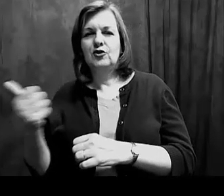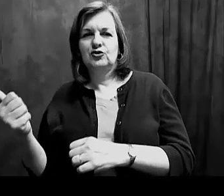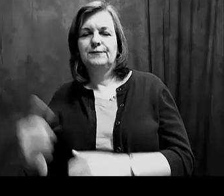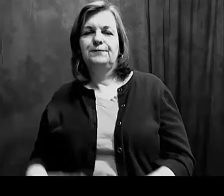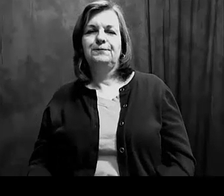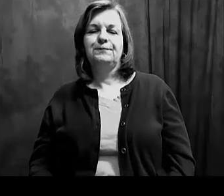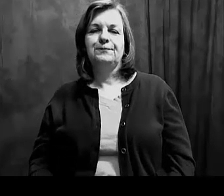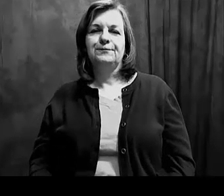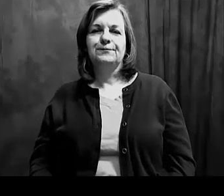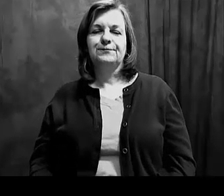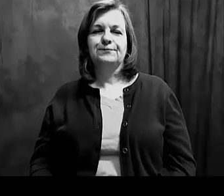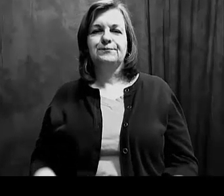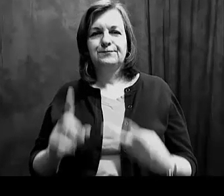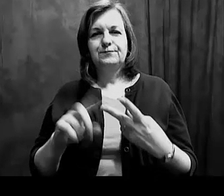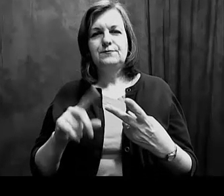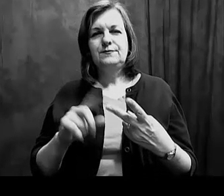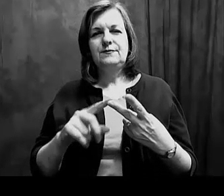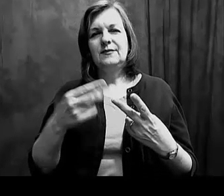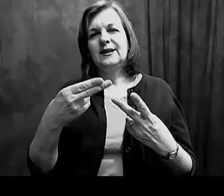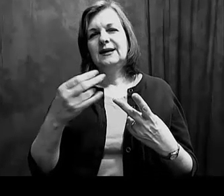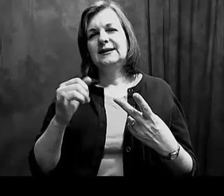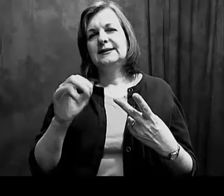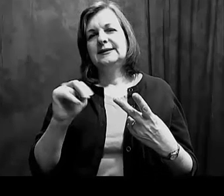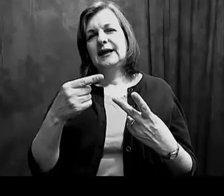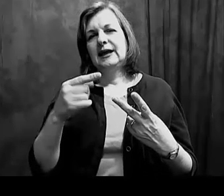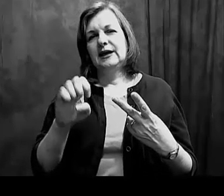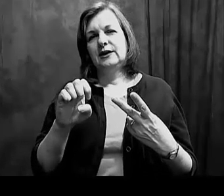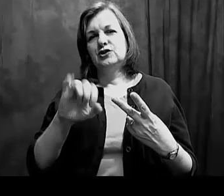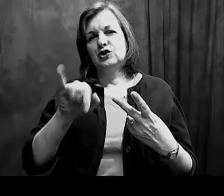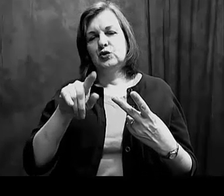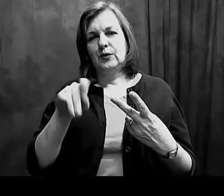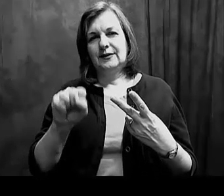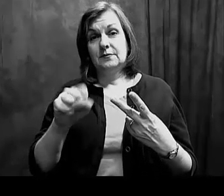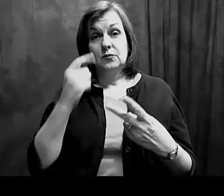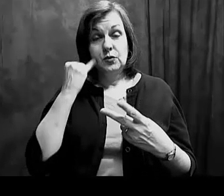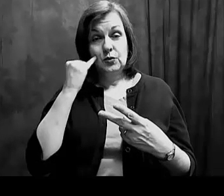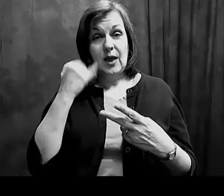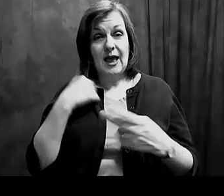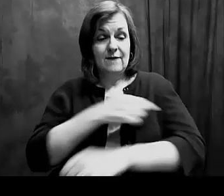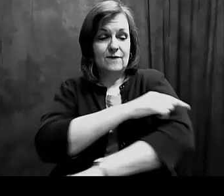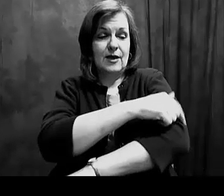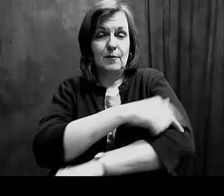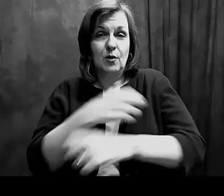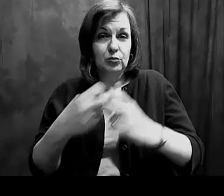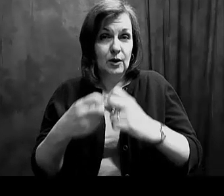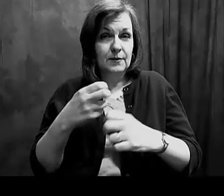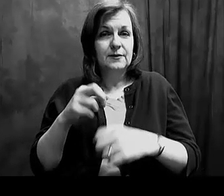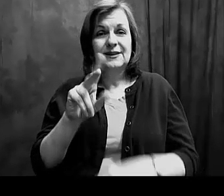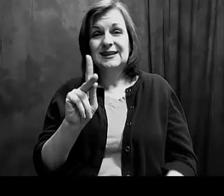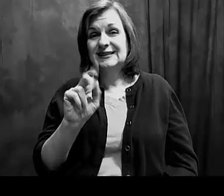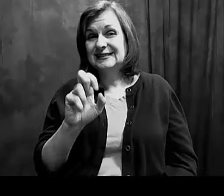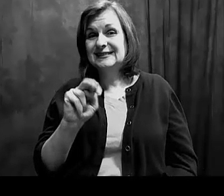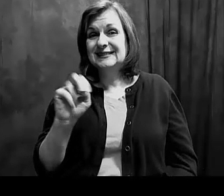hinge joins -- many of you may have knee issues or elbow issues